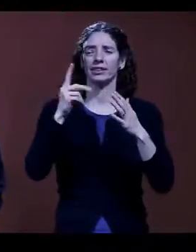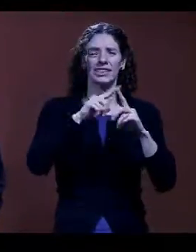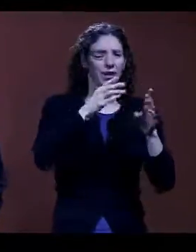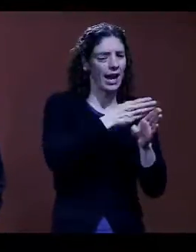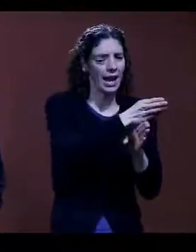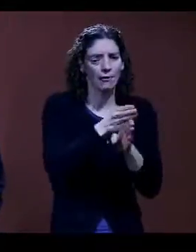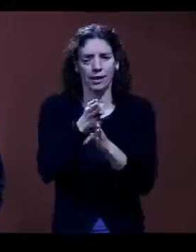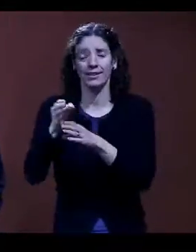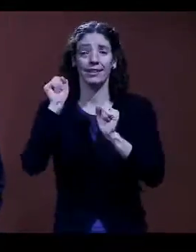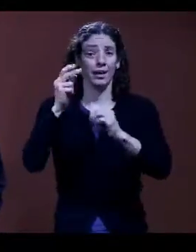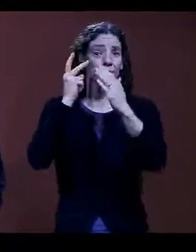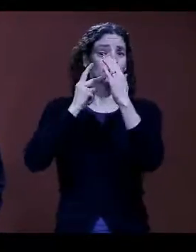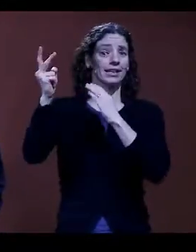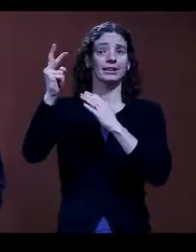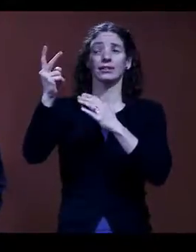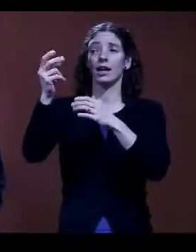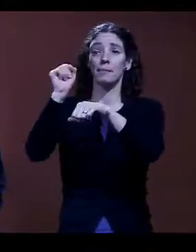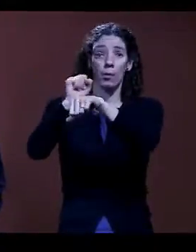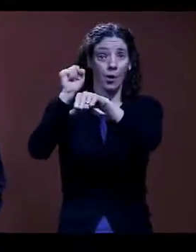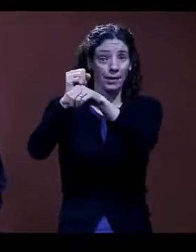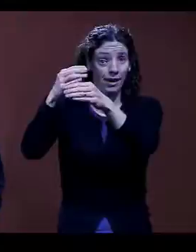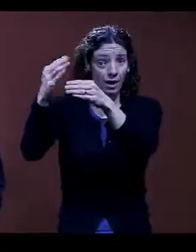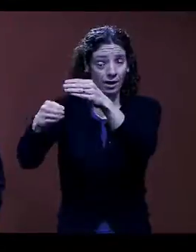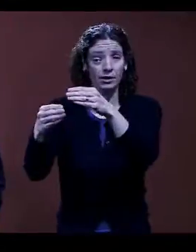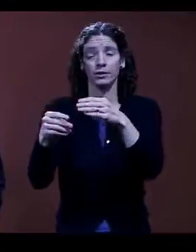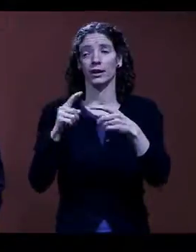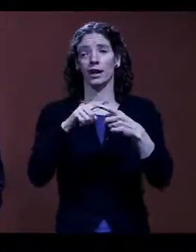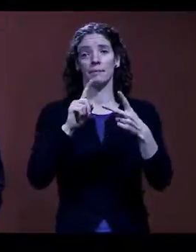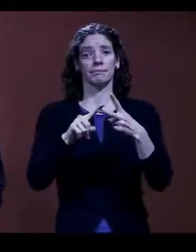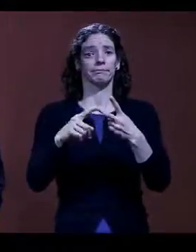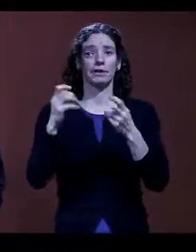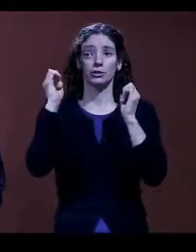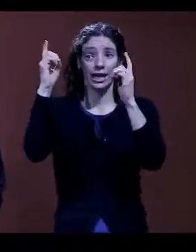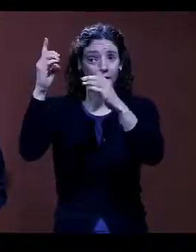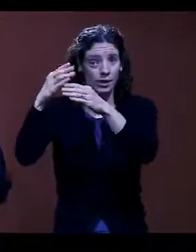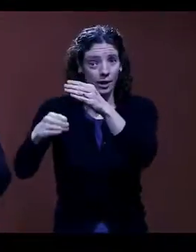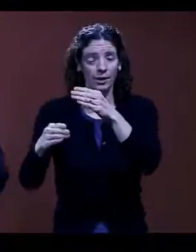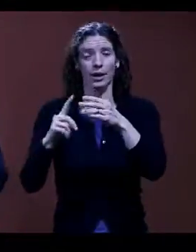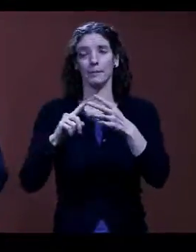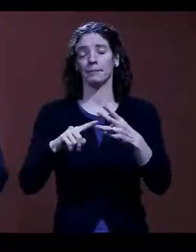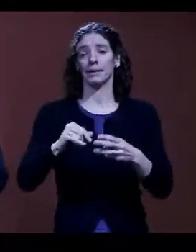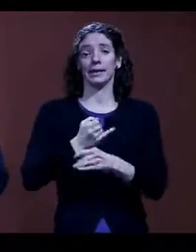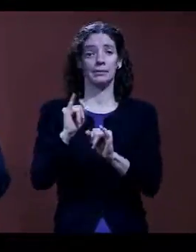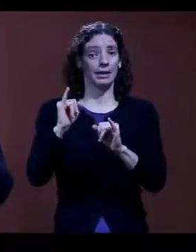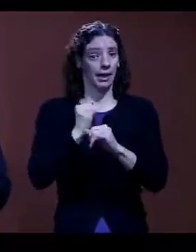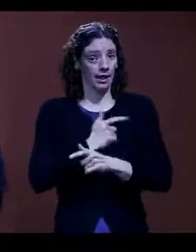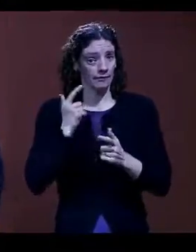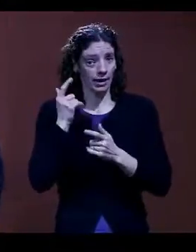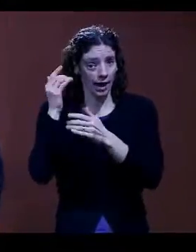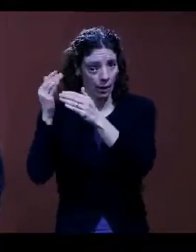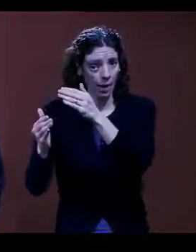They predict outcomes in education and independent living. If you're referring to your power point slide,